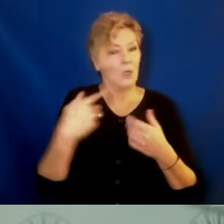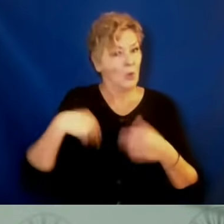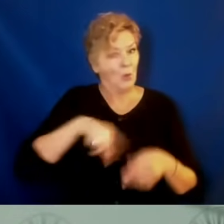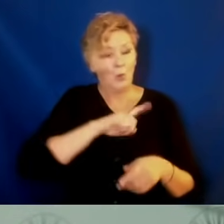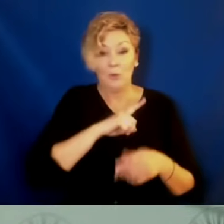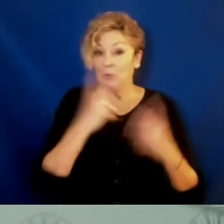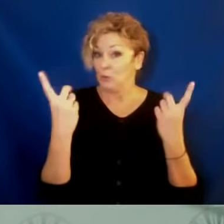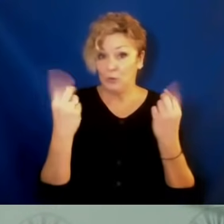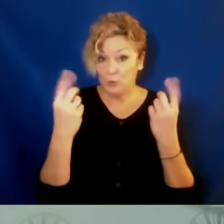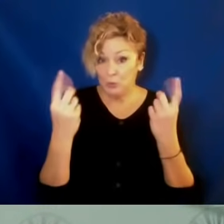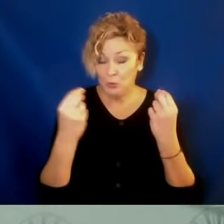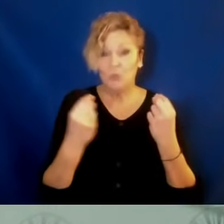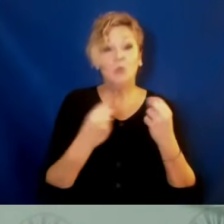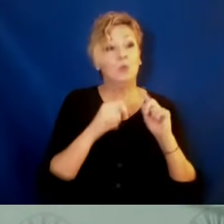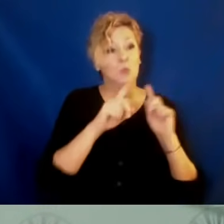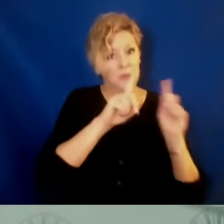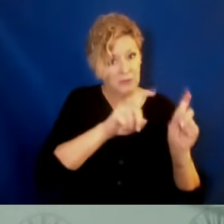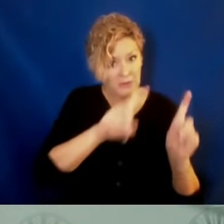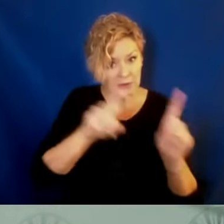These numbers are concerning for all of us.